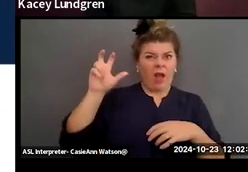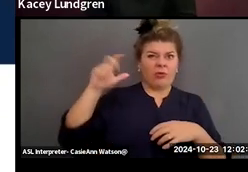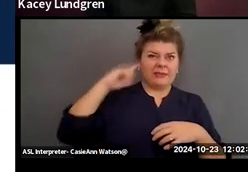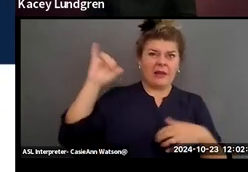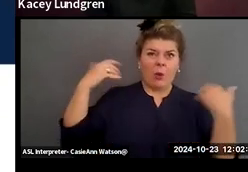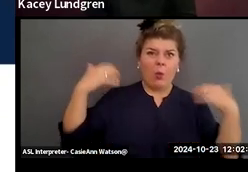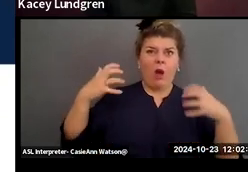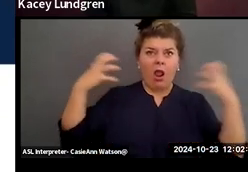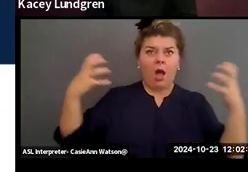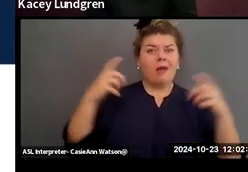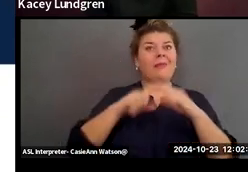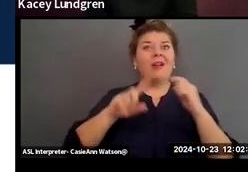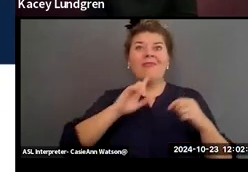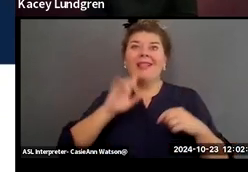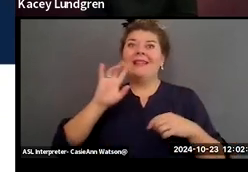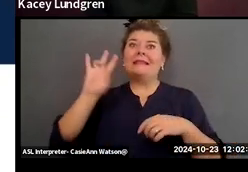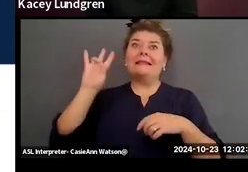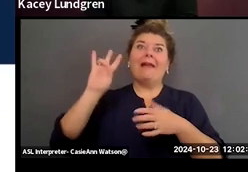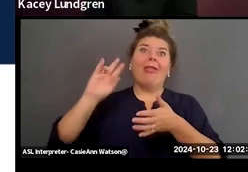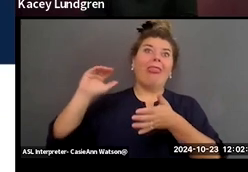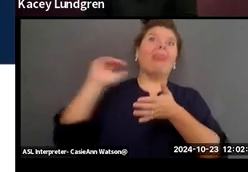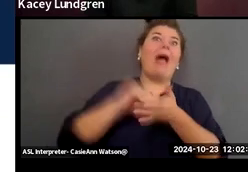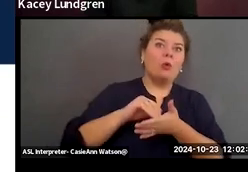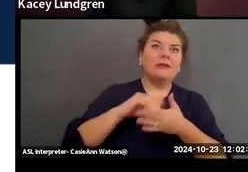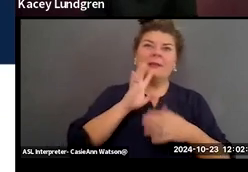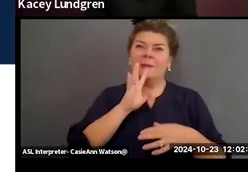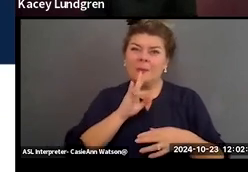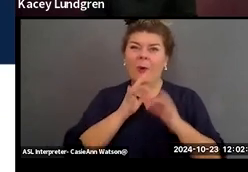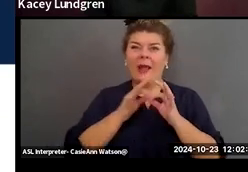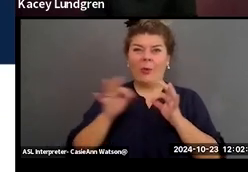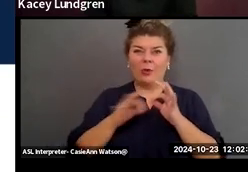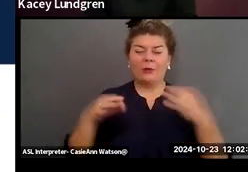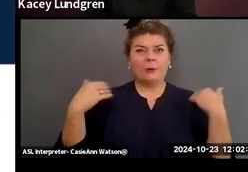but there are over 7,000 spoken languages. And since there are so many